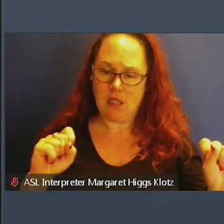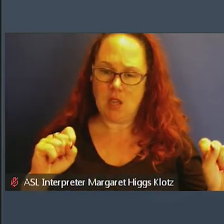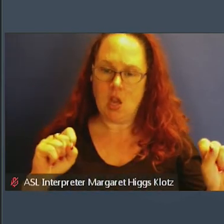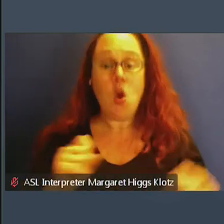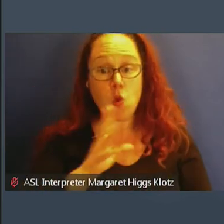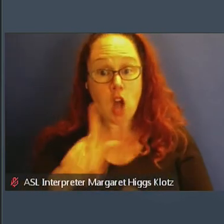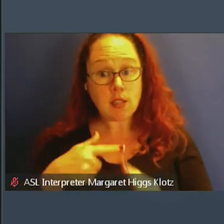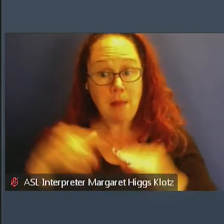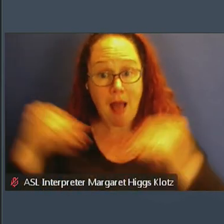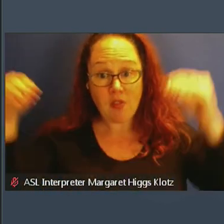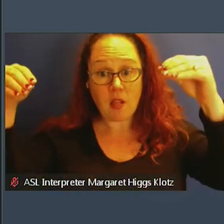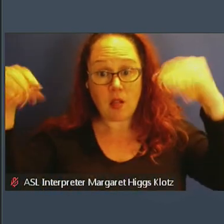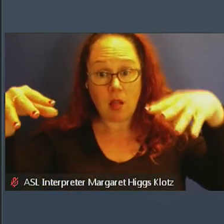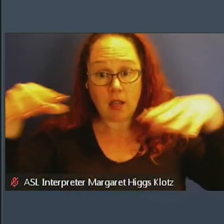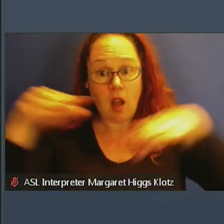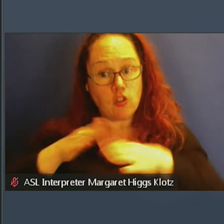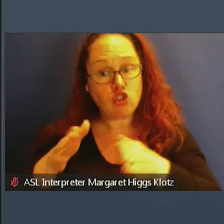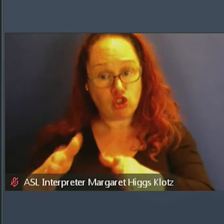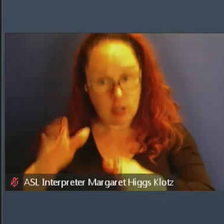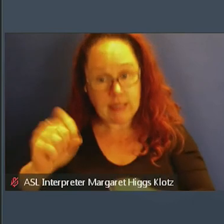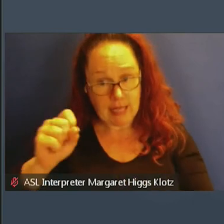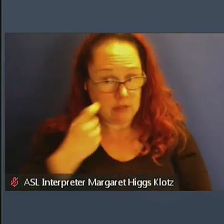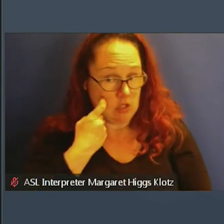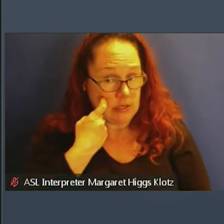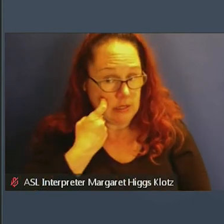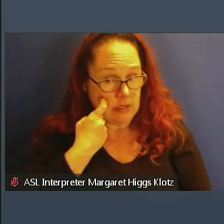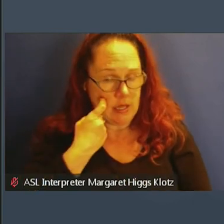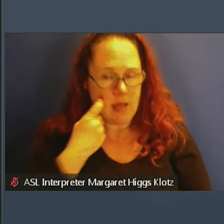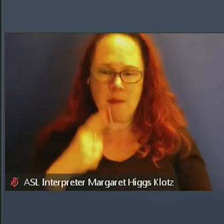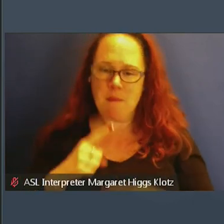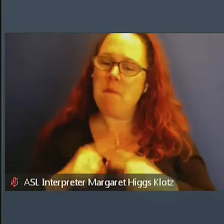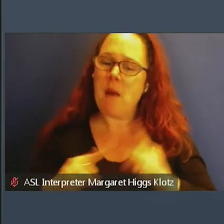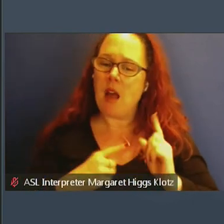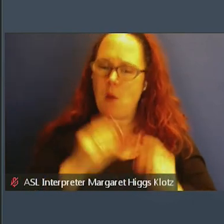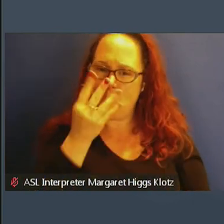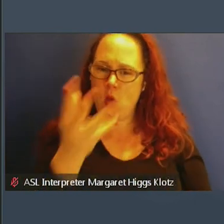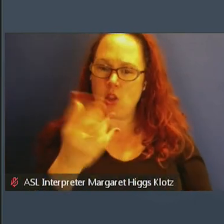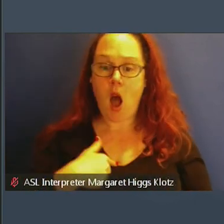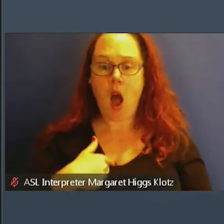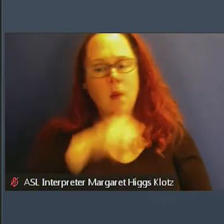but we haven't talked about this fact that I have, I'm a person who runs and walks in the neighborhood.